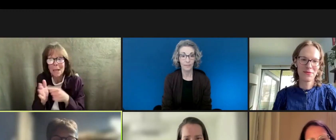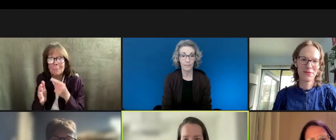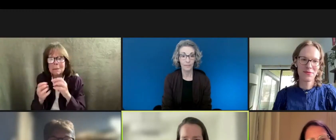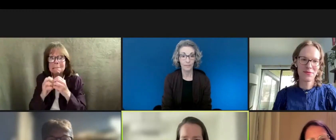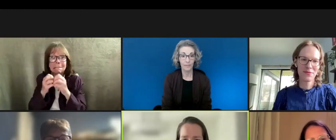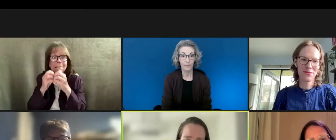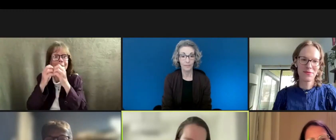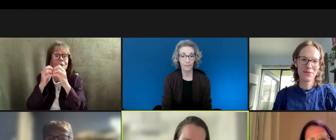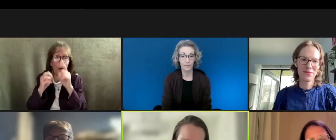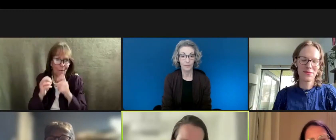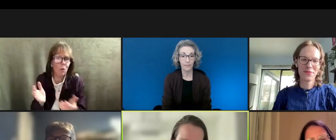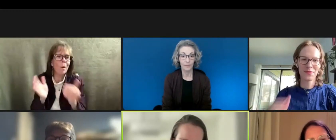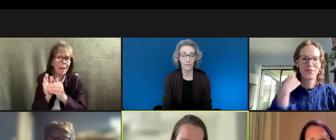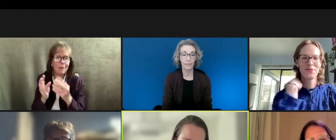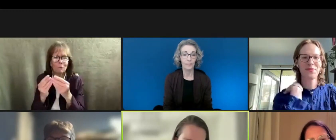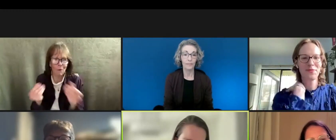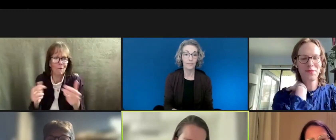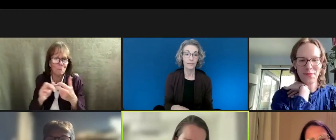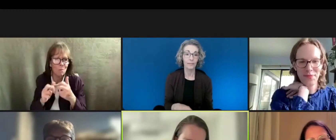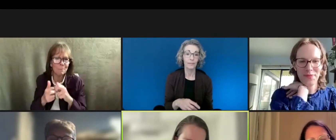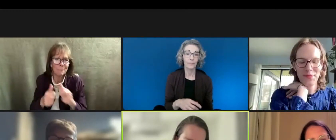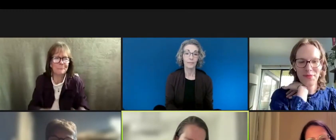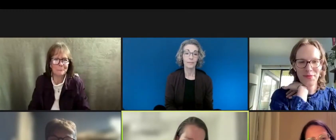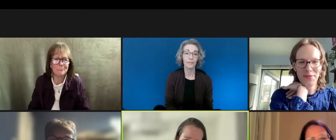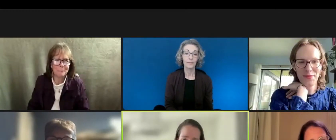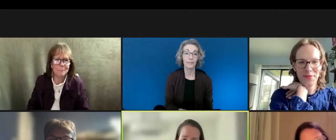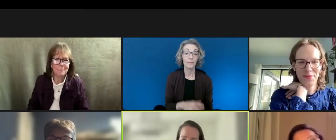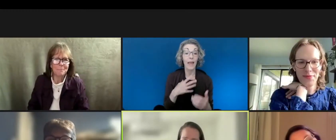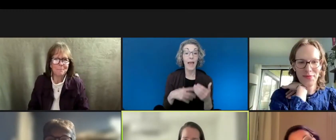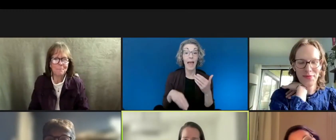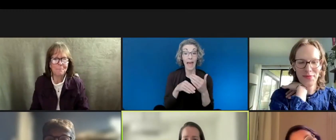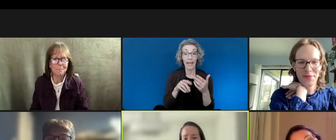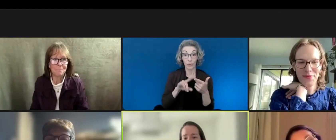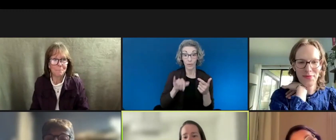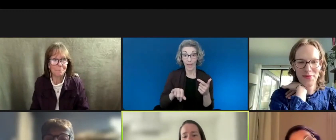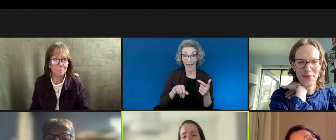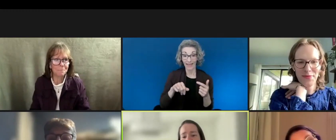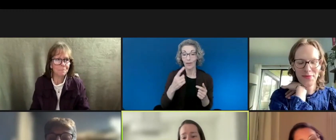And building on that towel like in terms of a suggestion it can be really